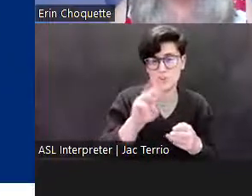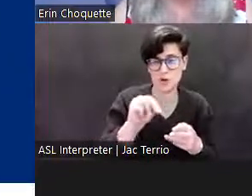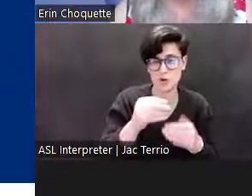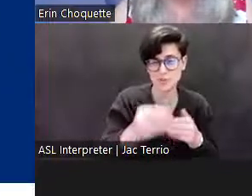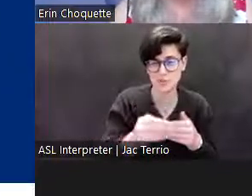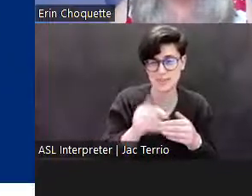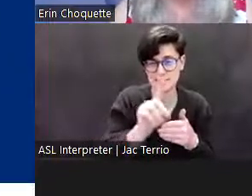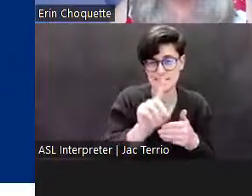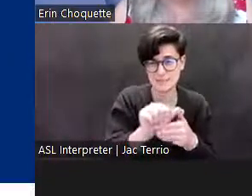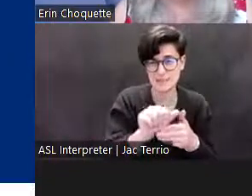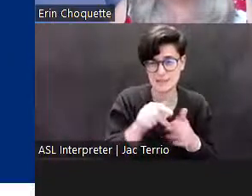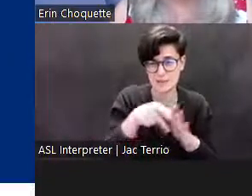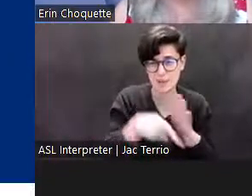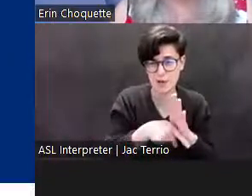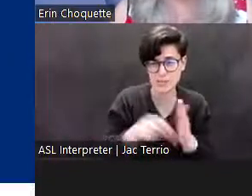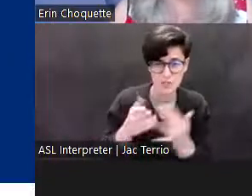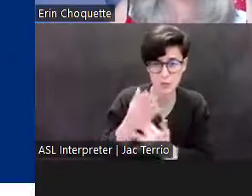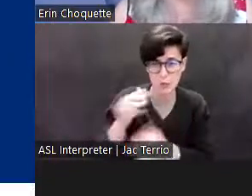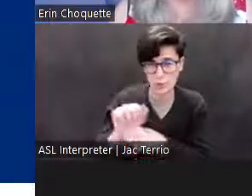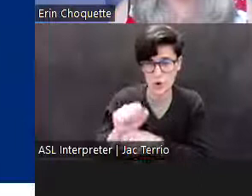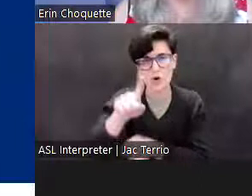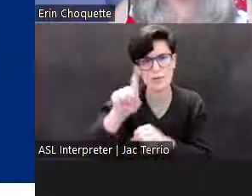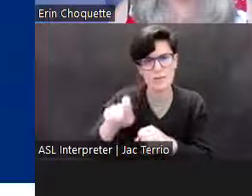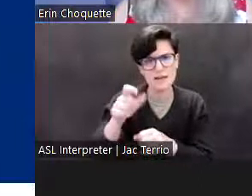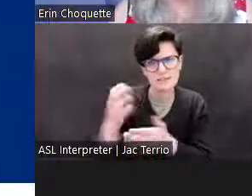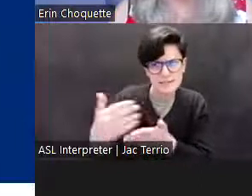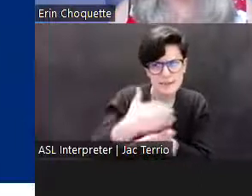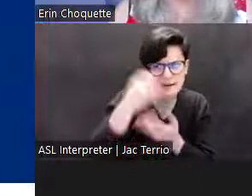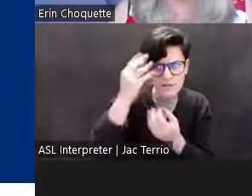about that policy. 15:51:10 Many policies require you to apply